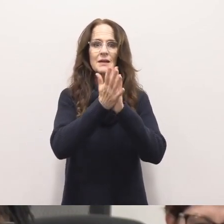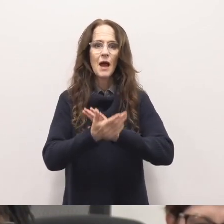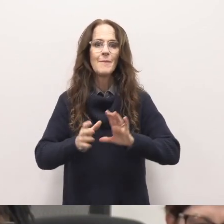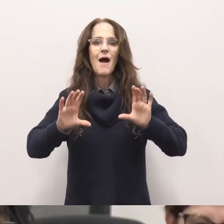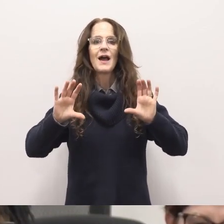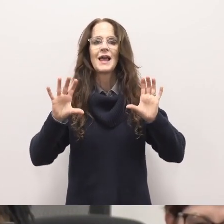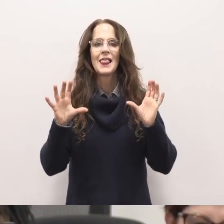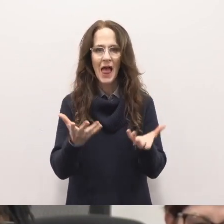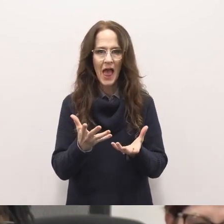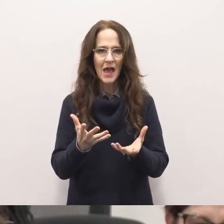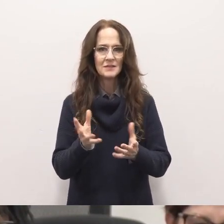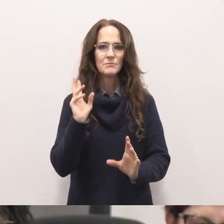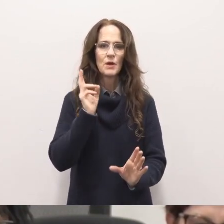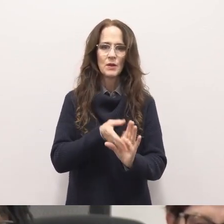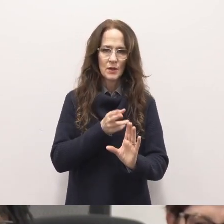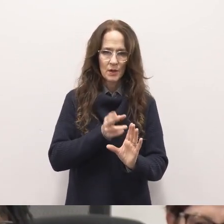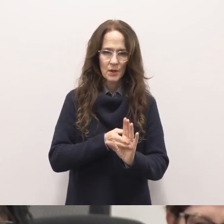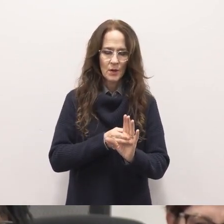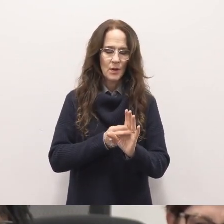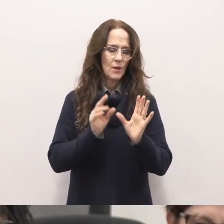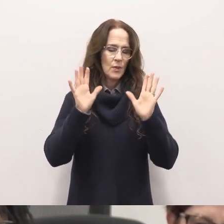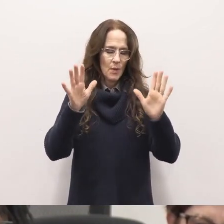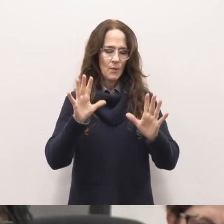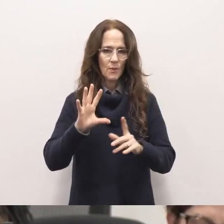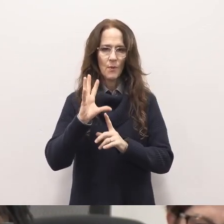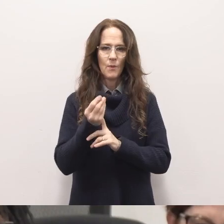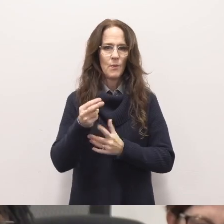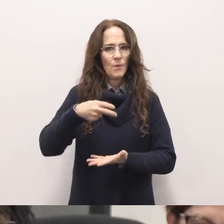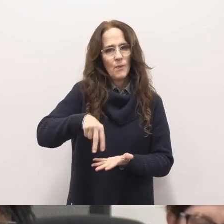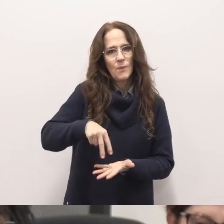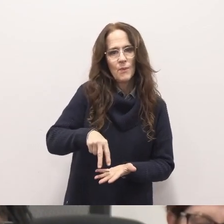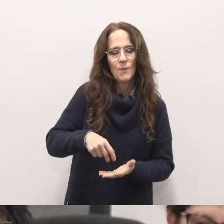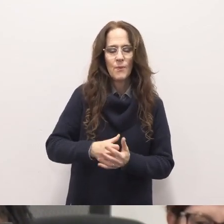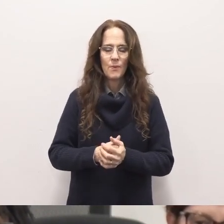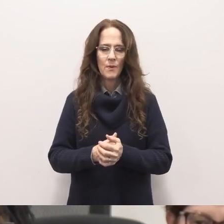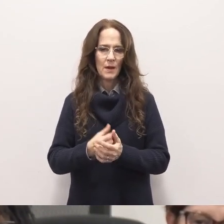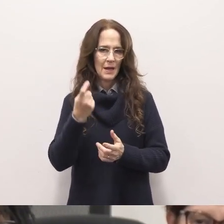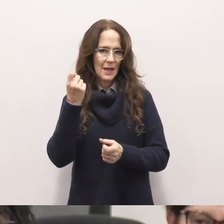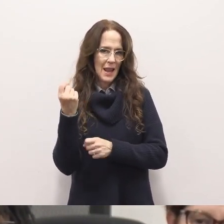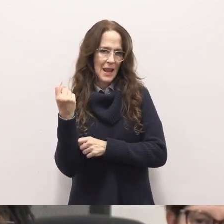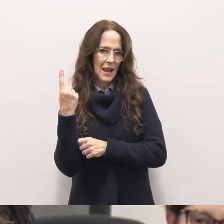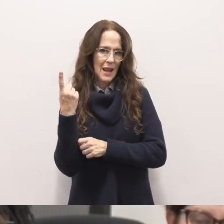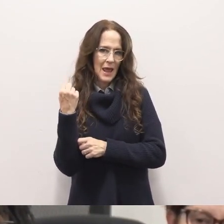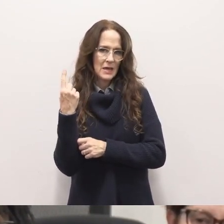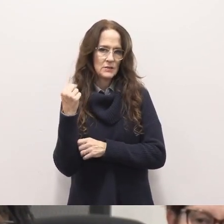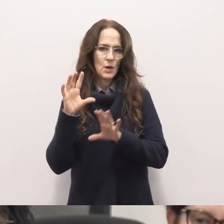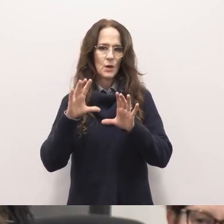and learn about the vibrant cultural art form. Over the past year, the class has performed four times